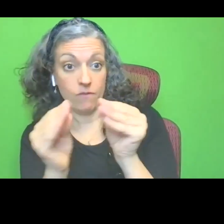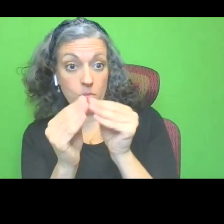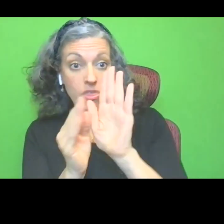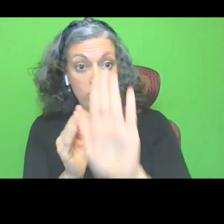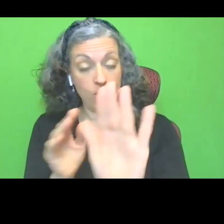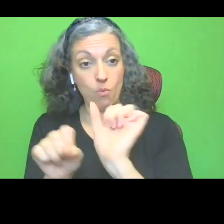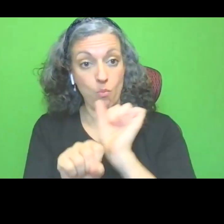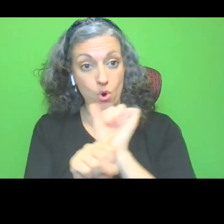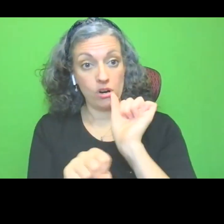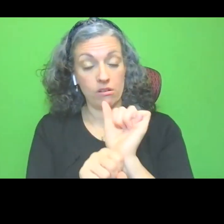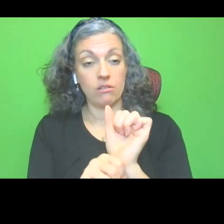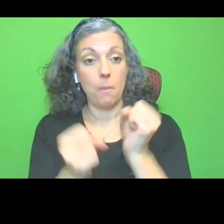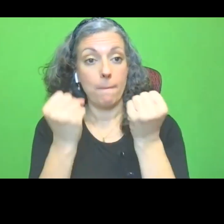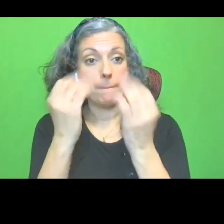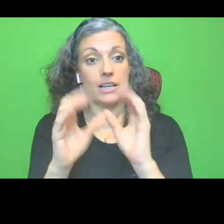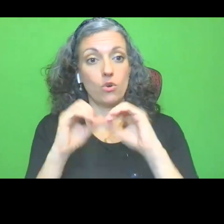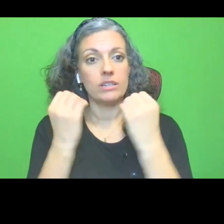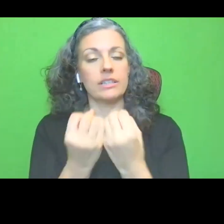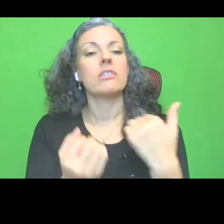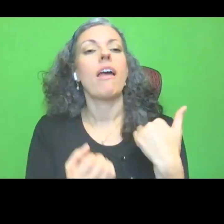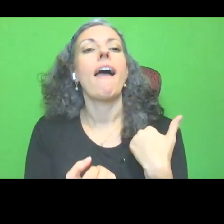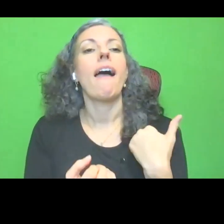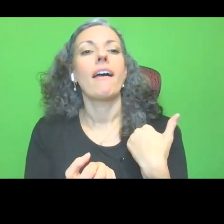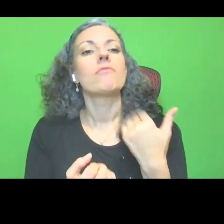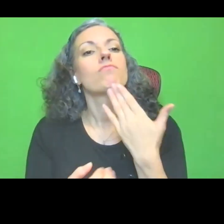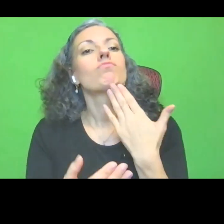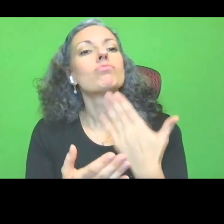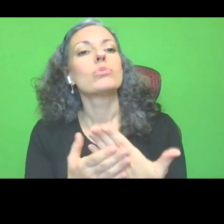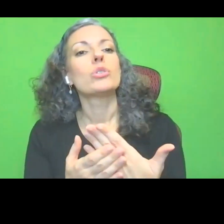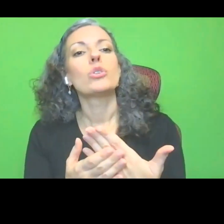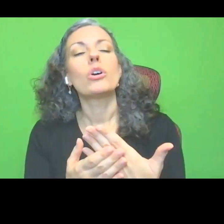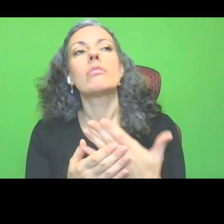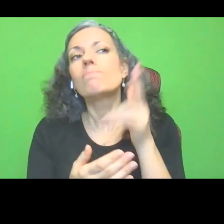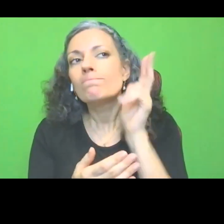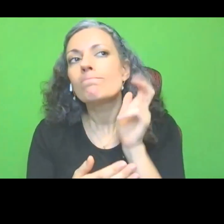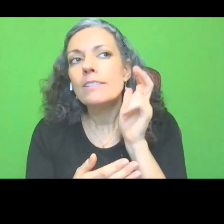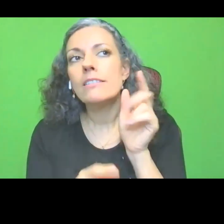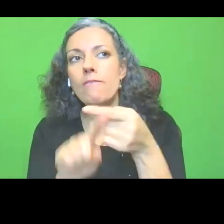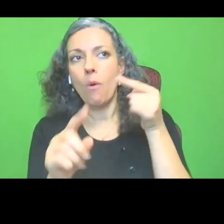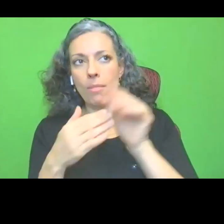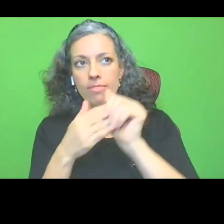And in a lot of organizations, they have a pretty good ear from leadership and they can really help to kind of change